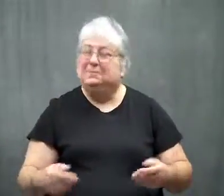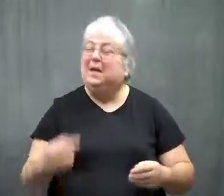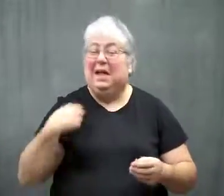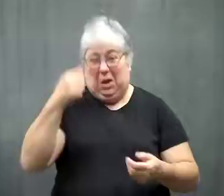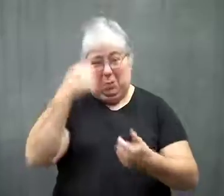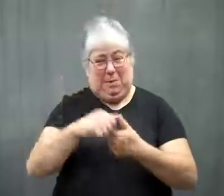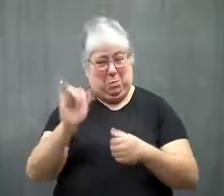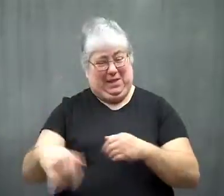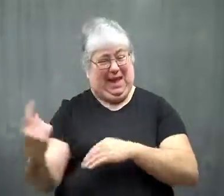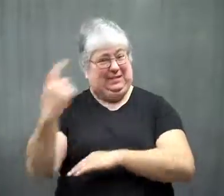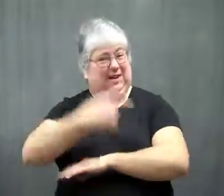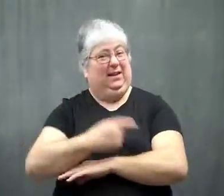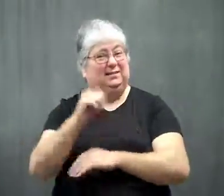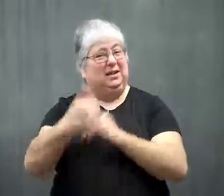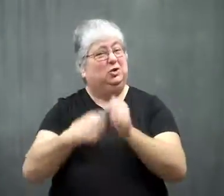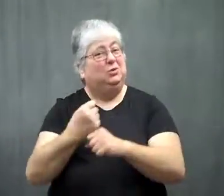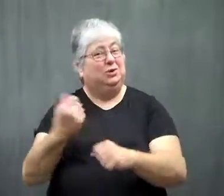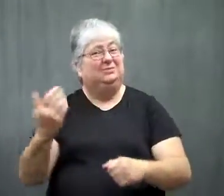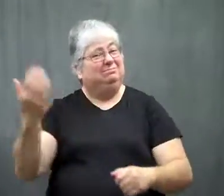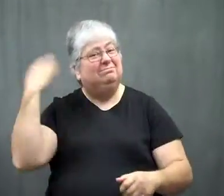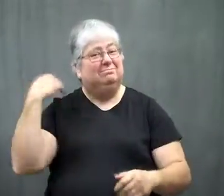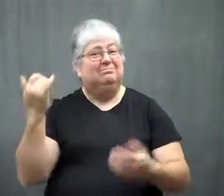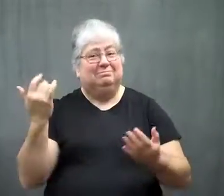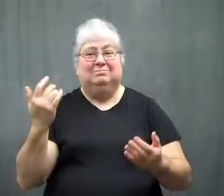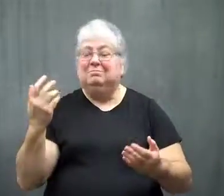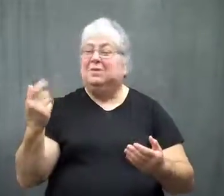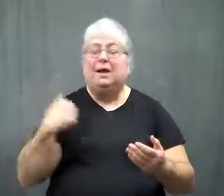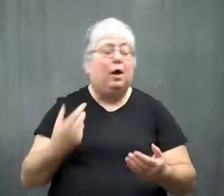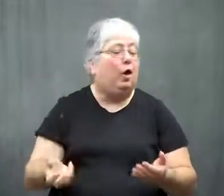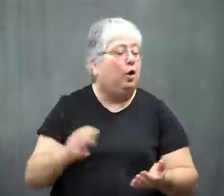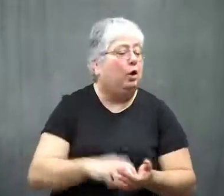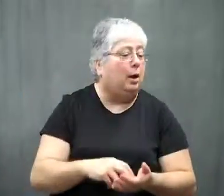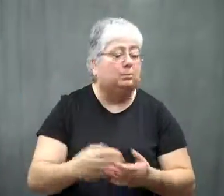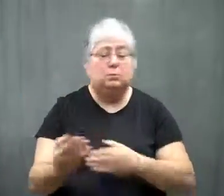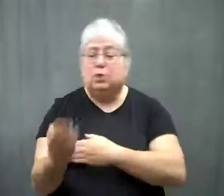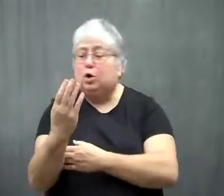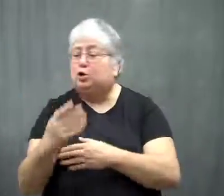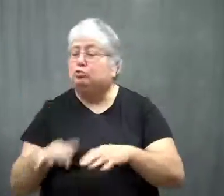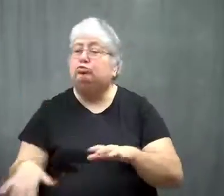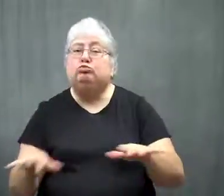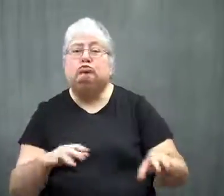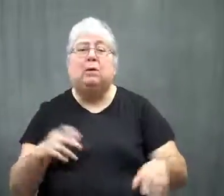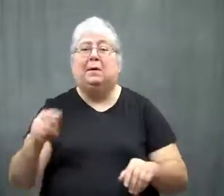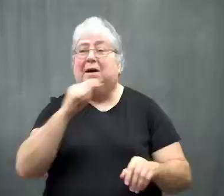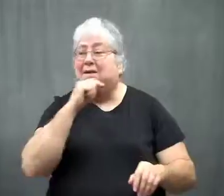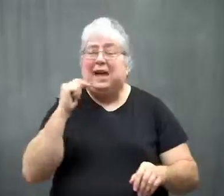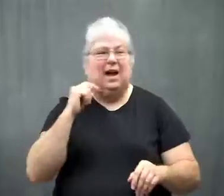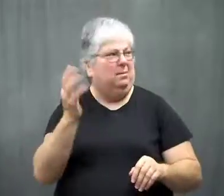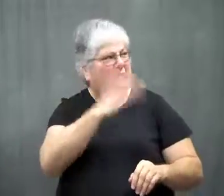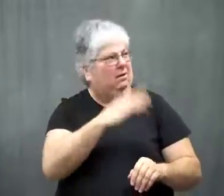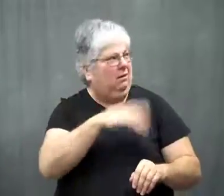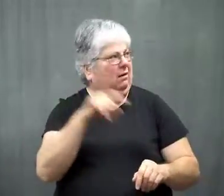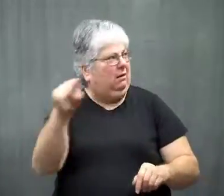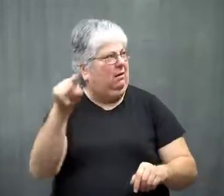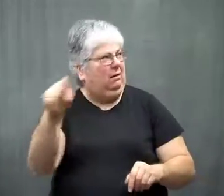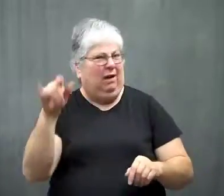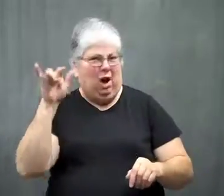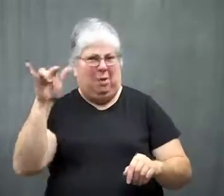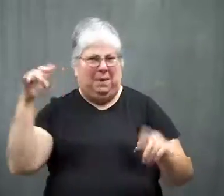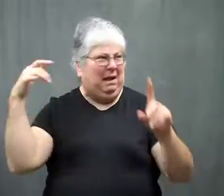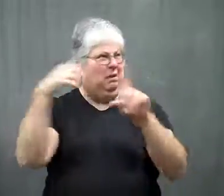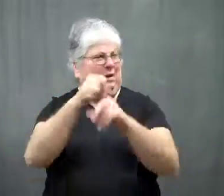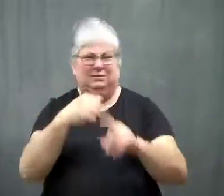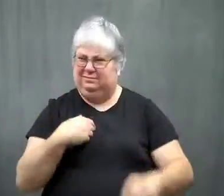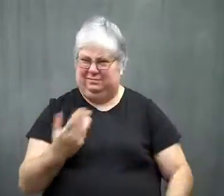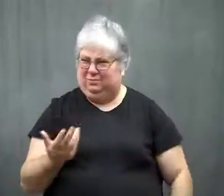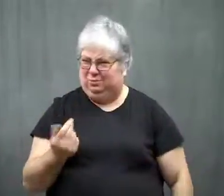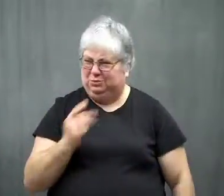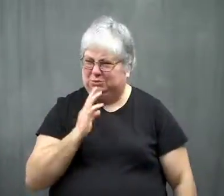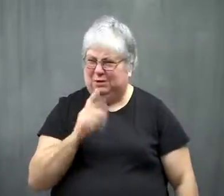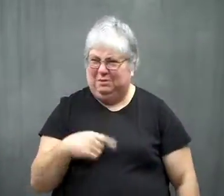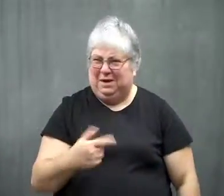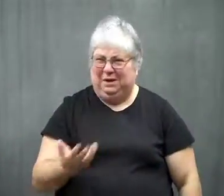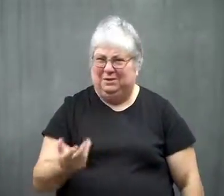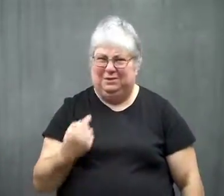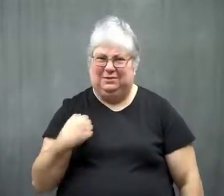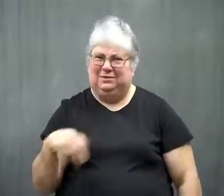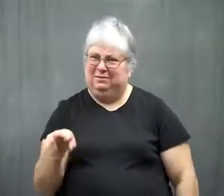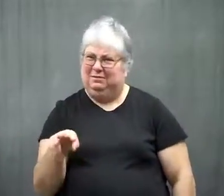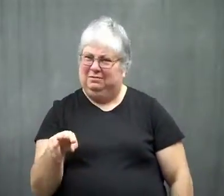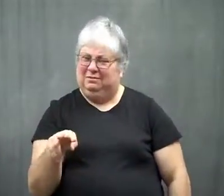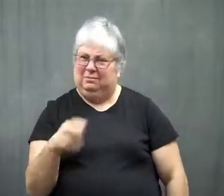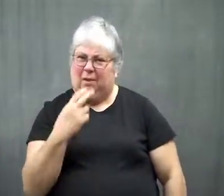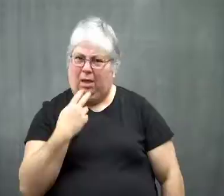I remember that day 10 years ago. I had just gotten up in the morning.